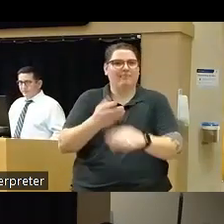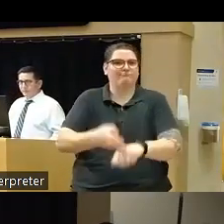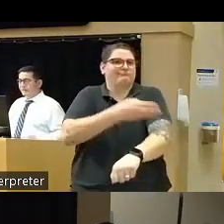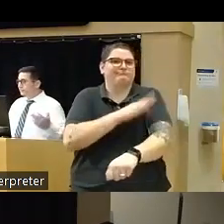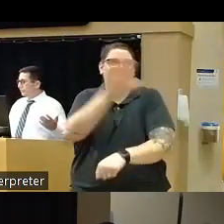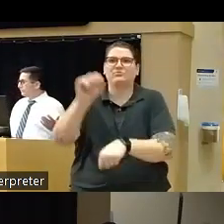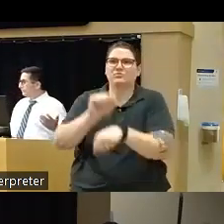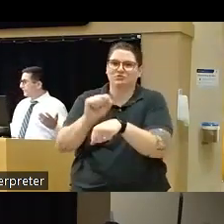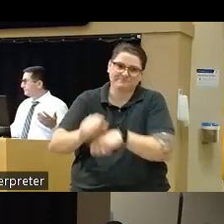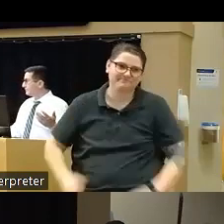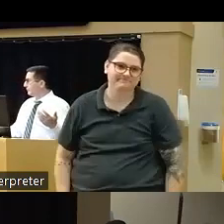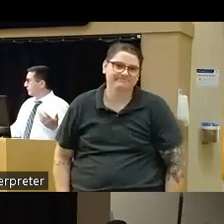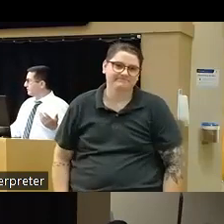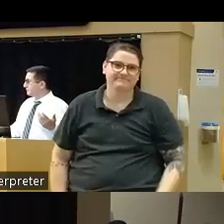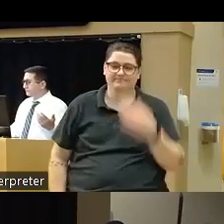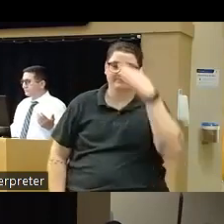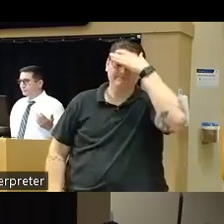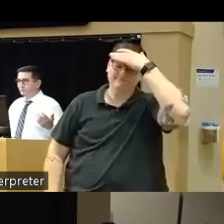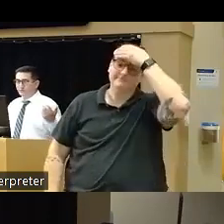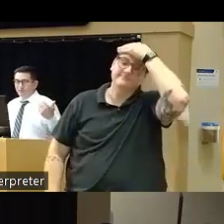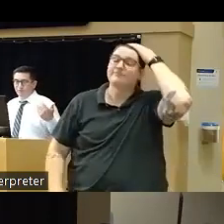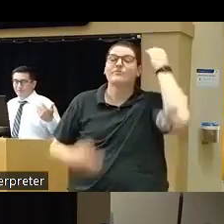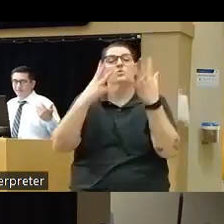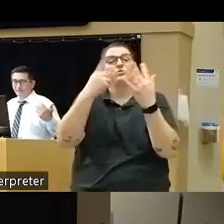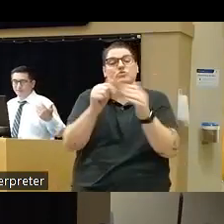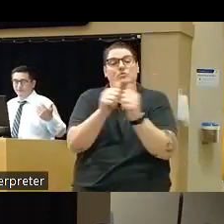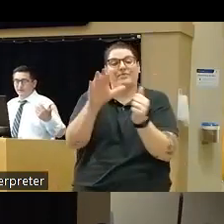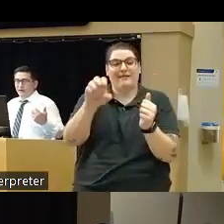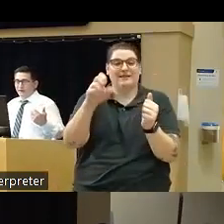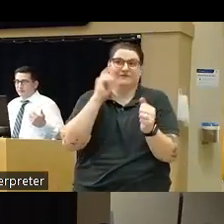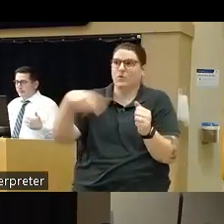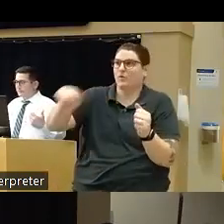so I like to start off with a case for our clinicians in the room including myself and so